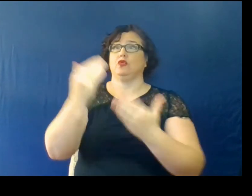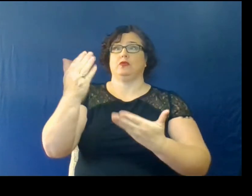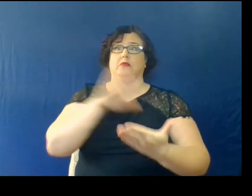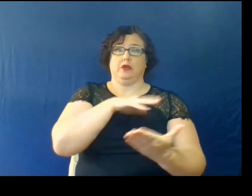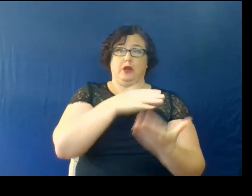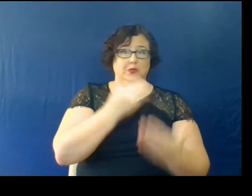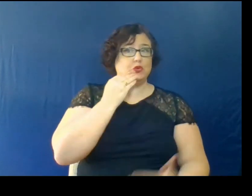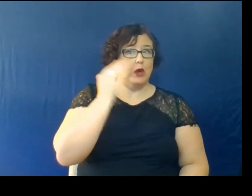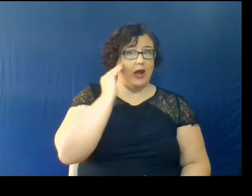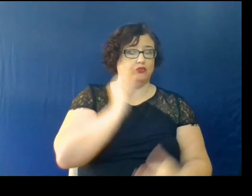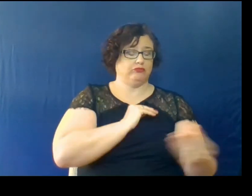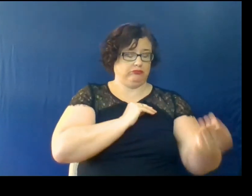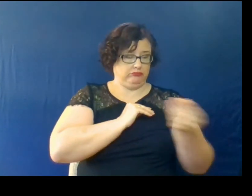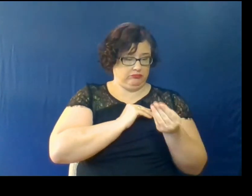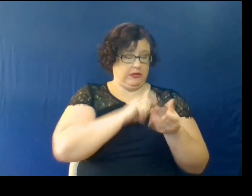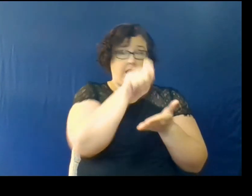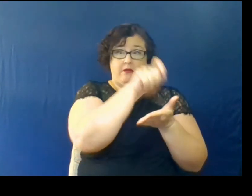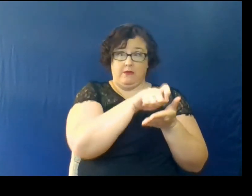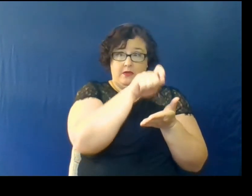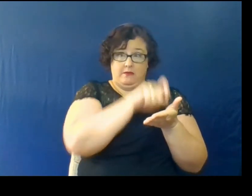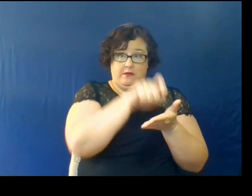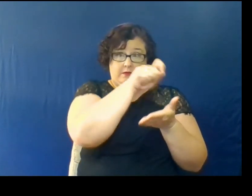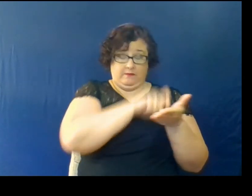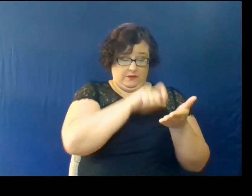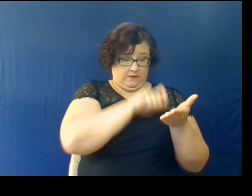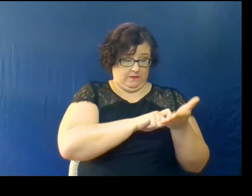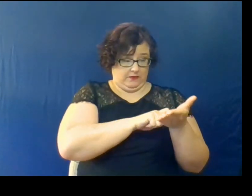You put it in an envelope and you mail it back to your county or